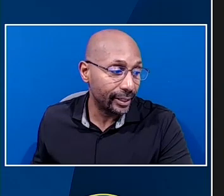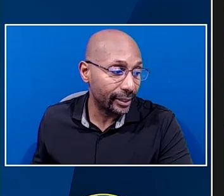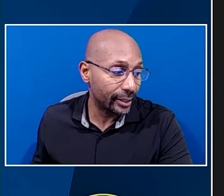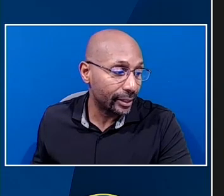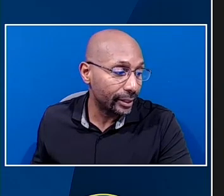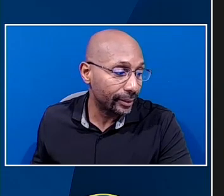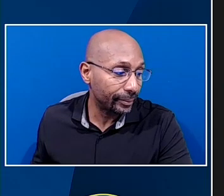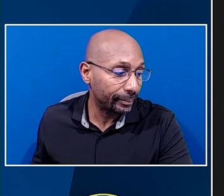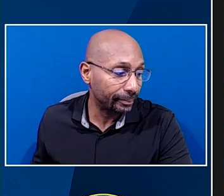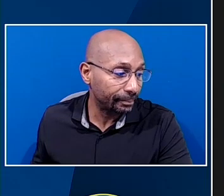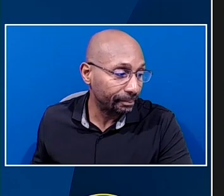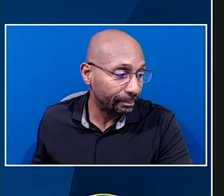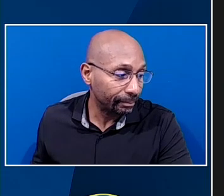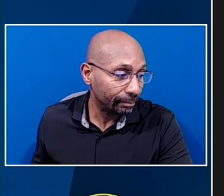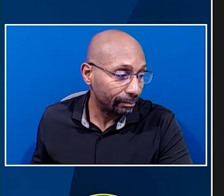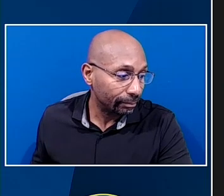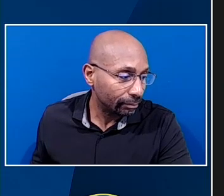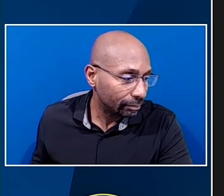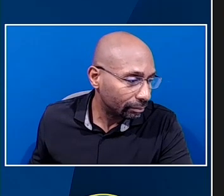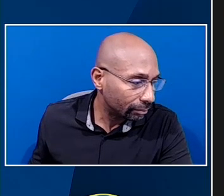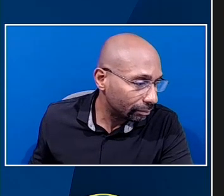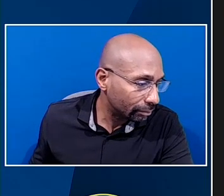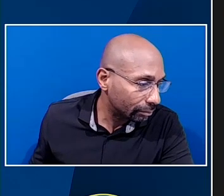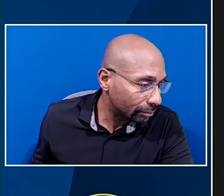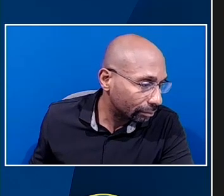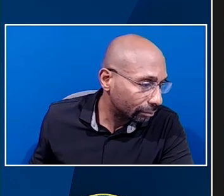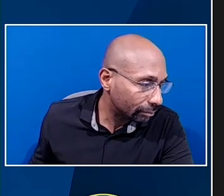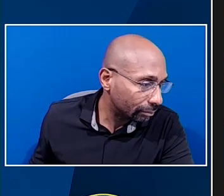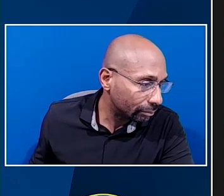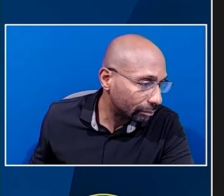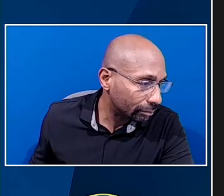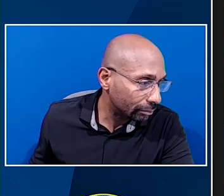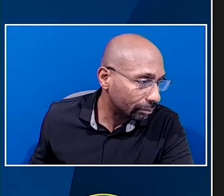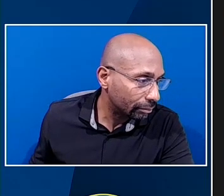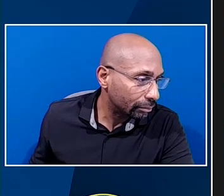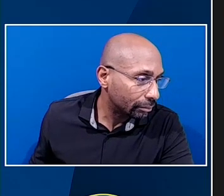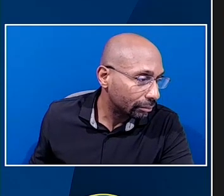Okay. Zack has questions.